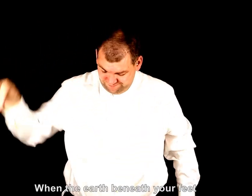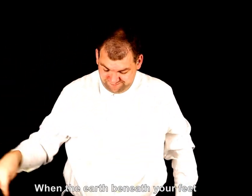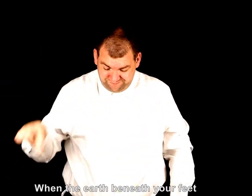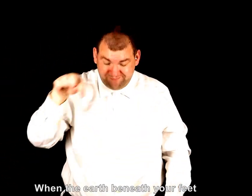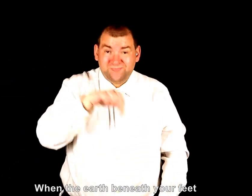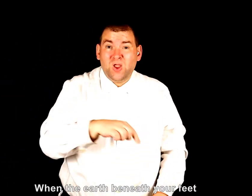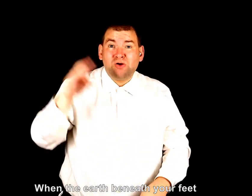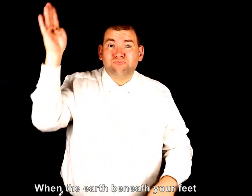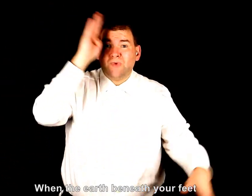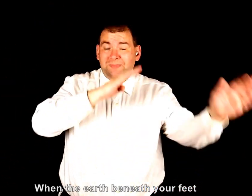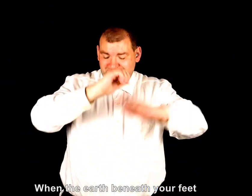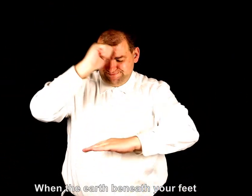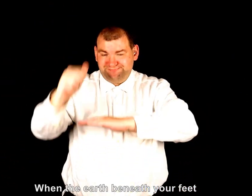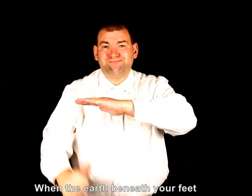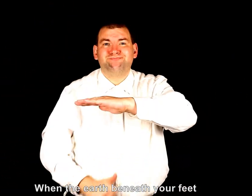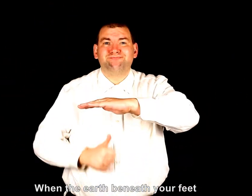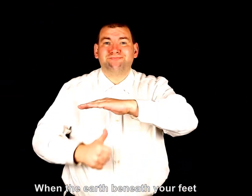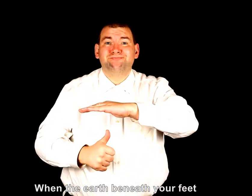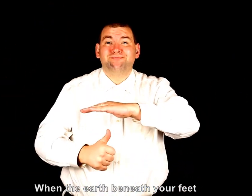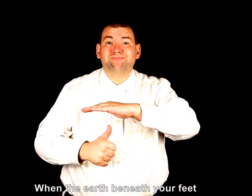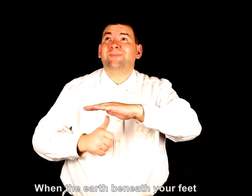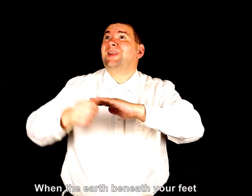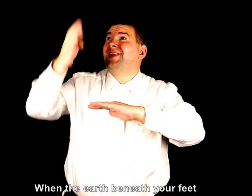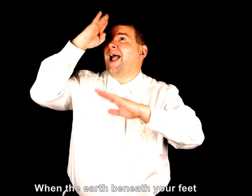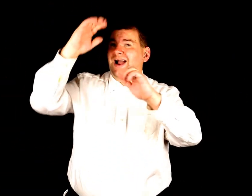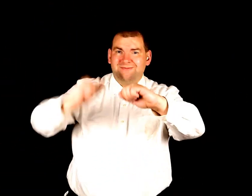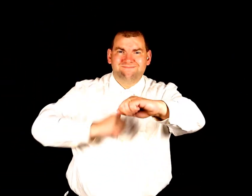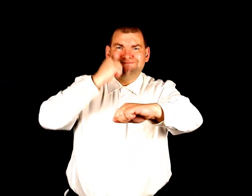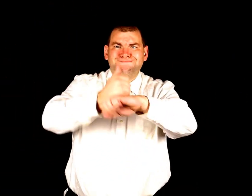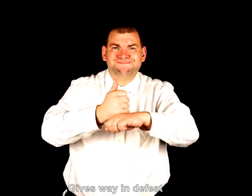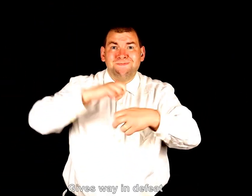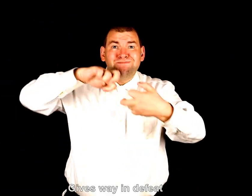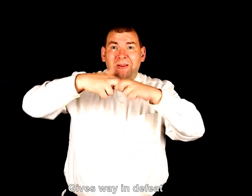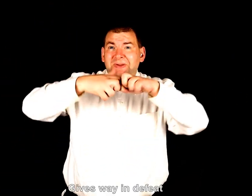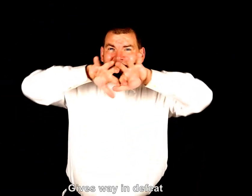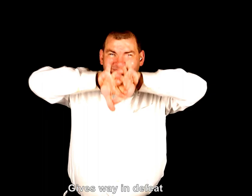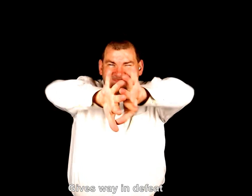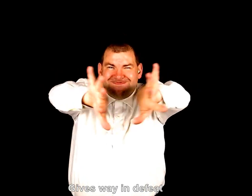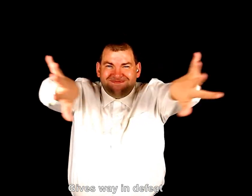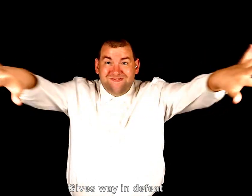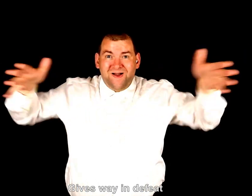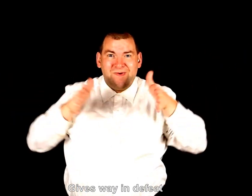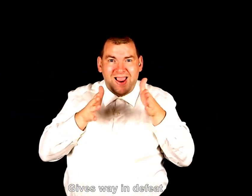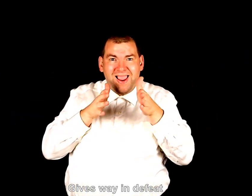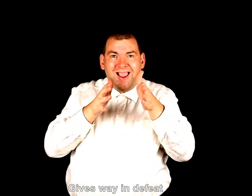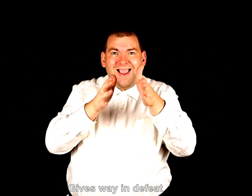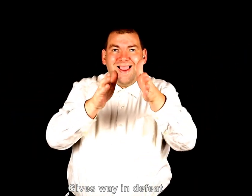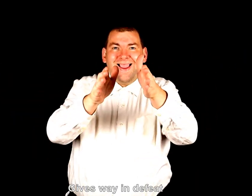When the earth beneath your feet Gives way in defeat